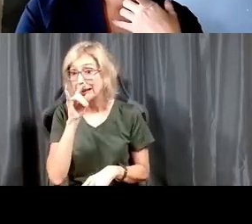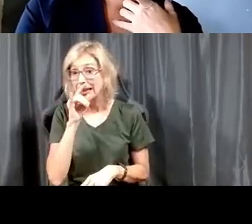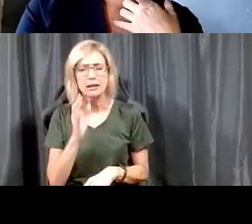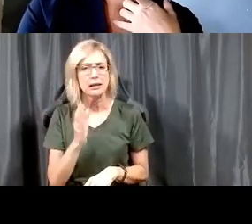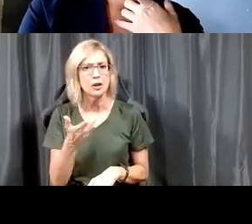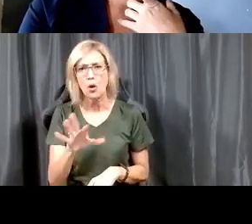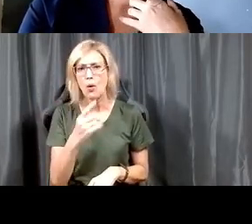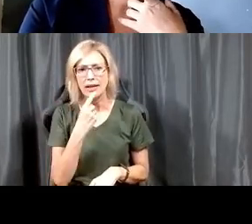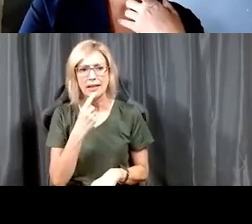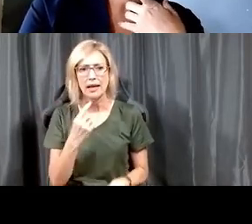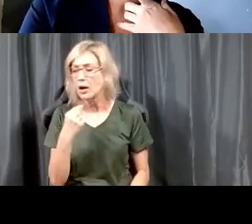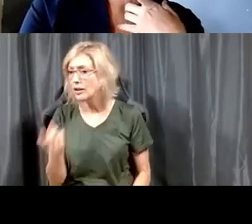Telling them, you'll really like that.